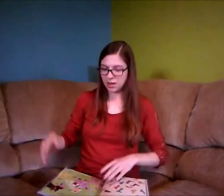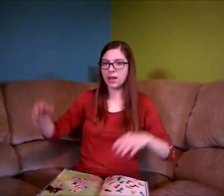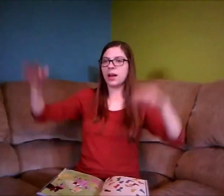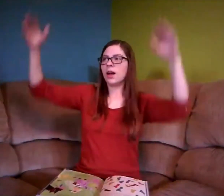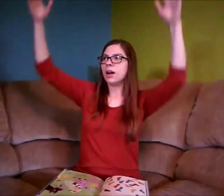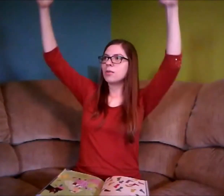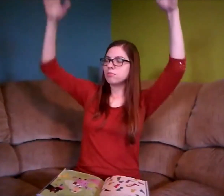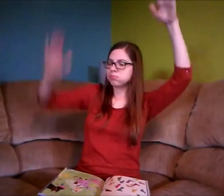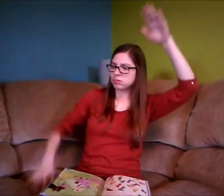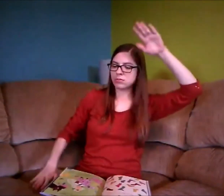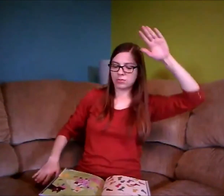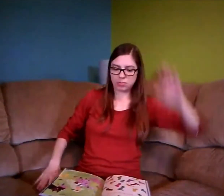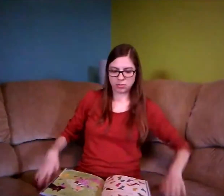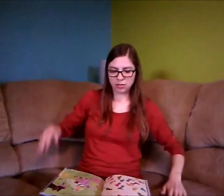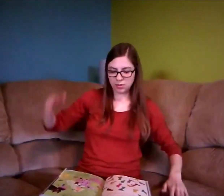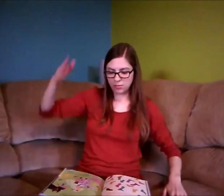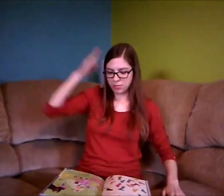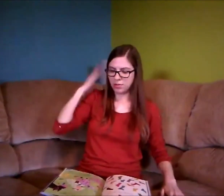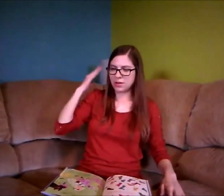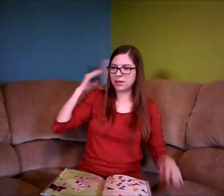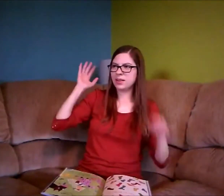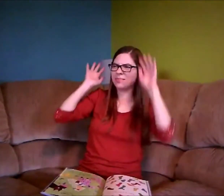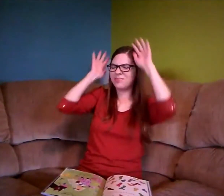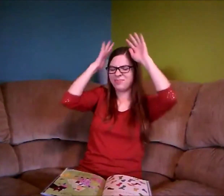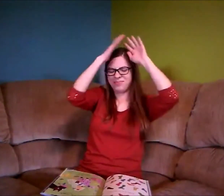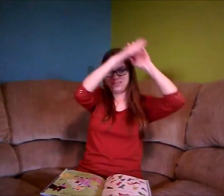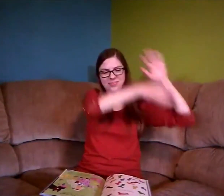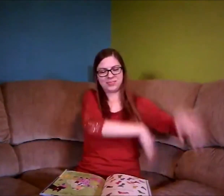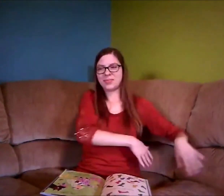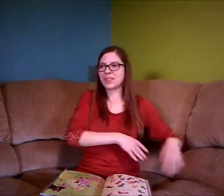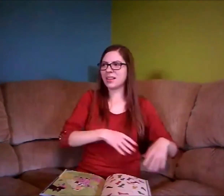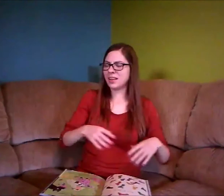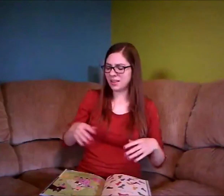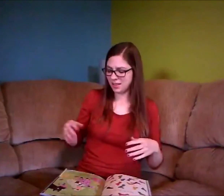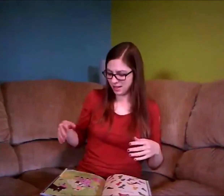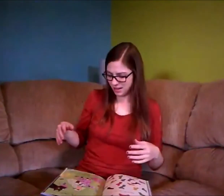In lace and frills up to his head,